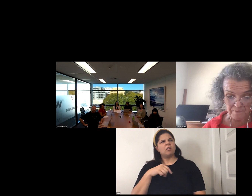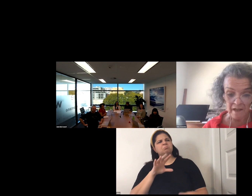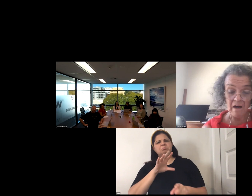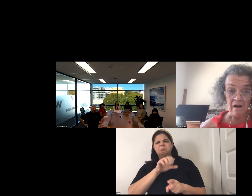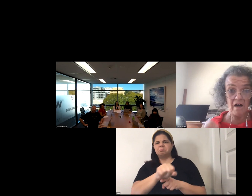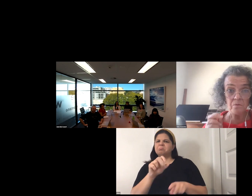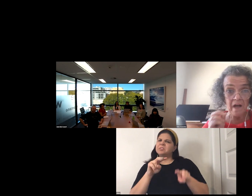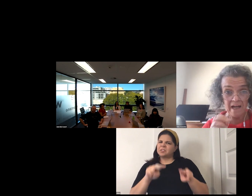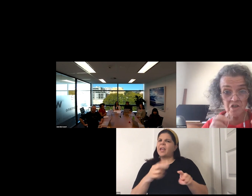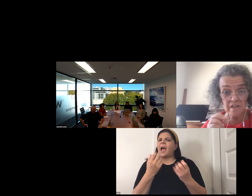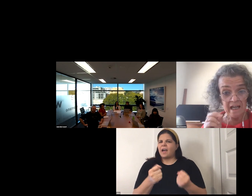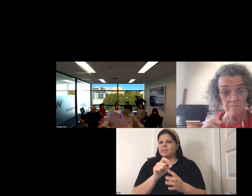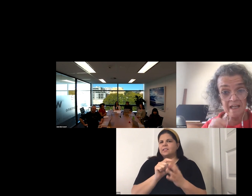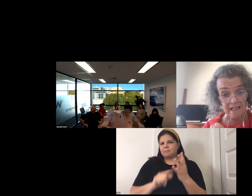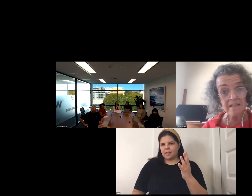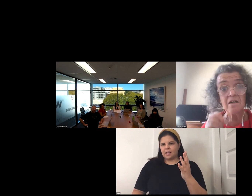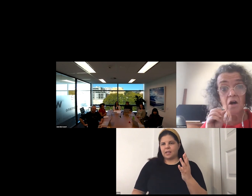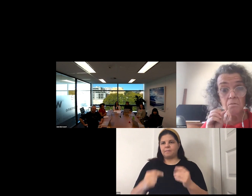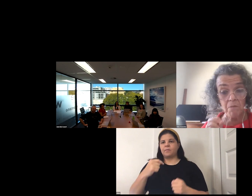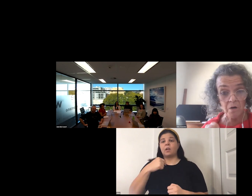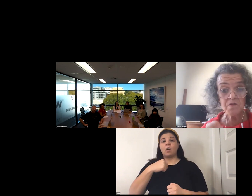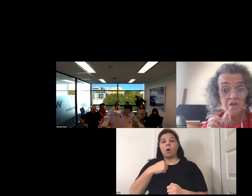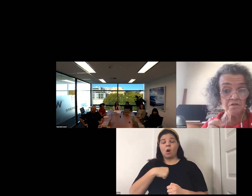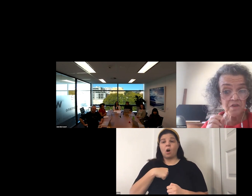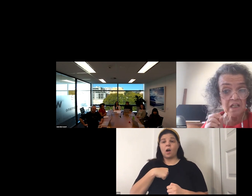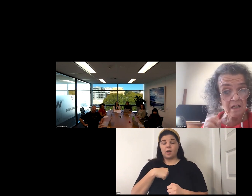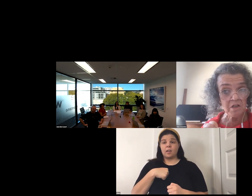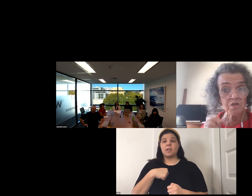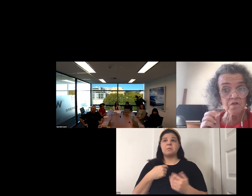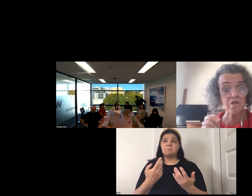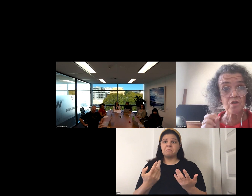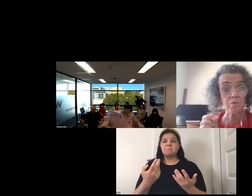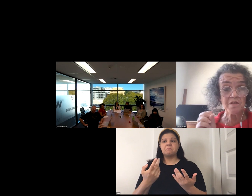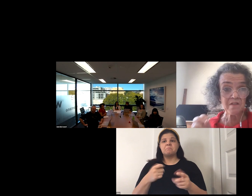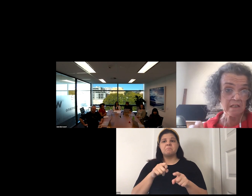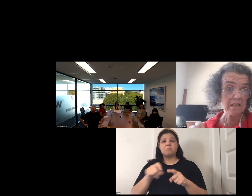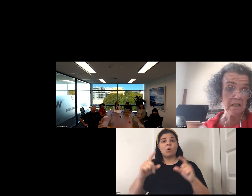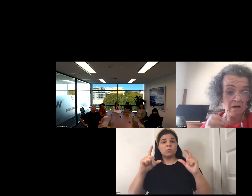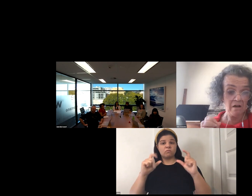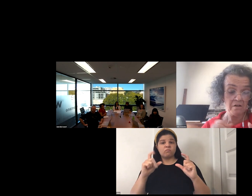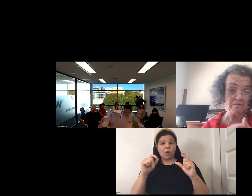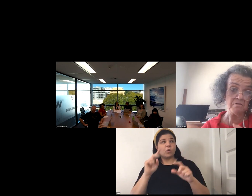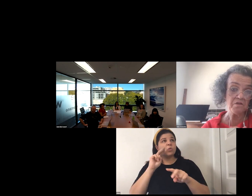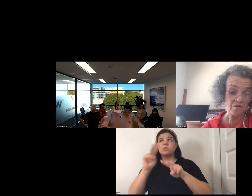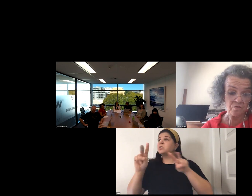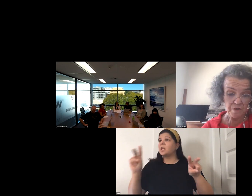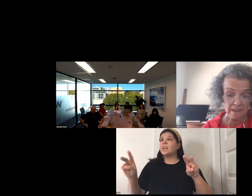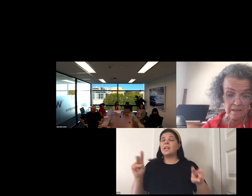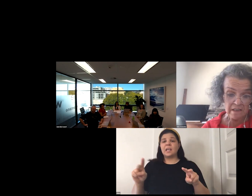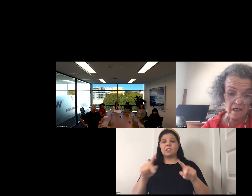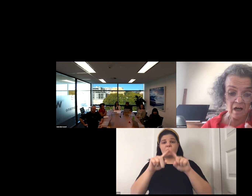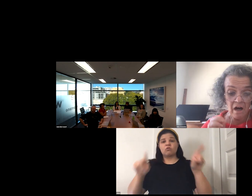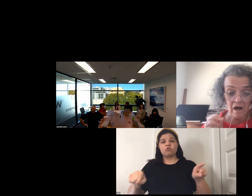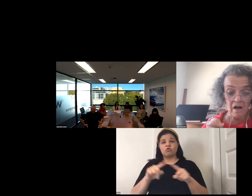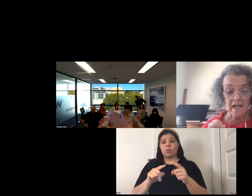I actually am in most of the images that you will see on the screen.